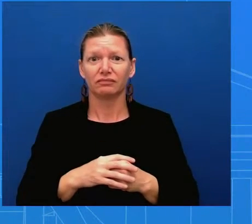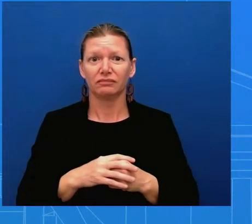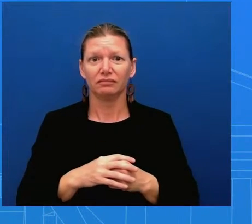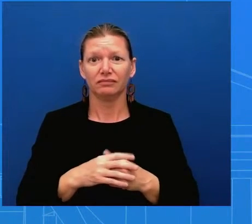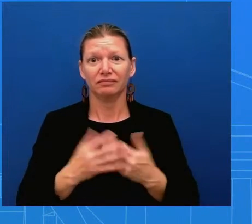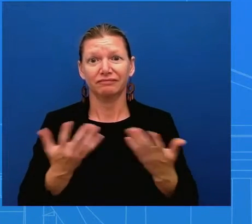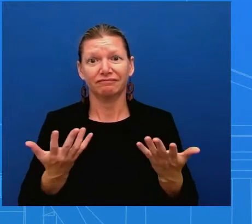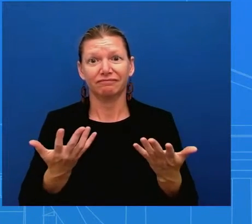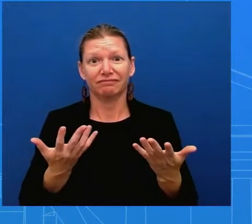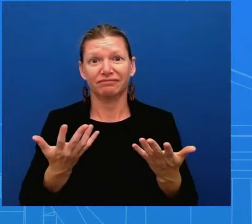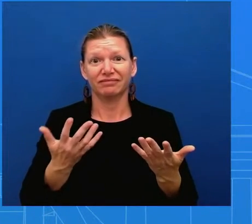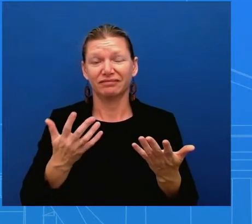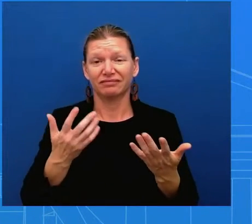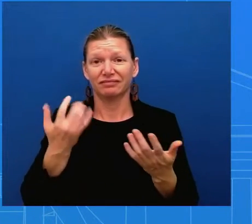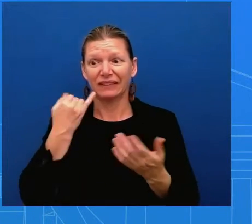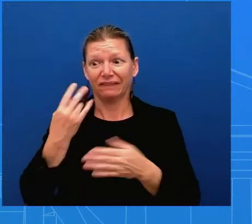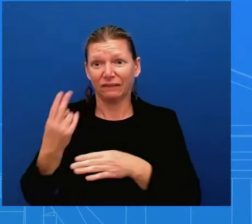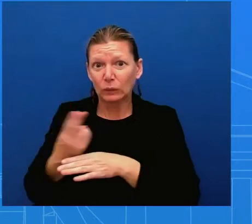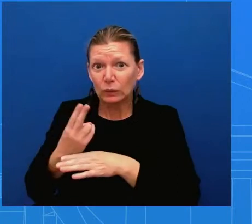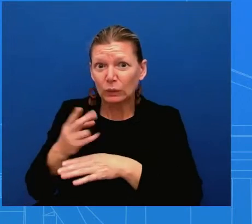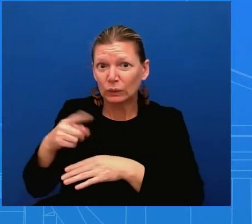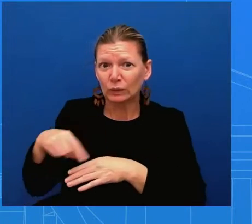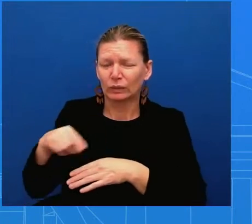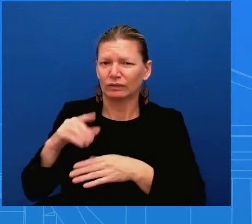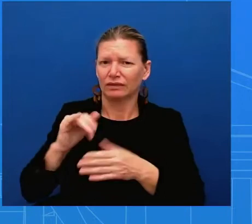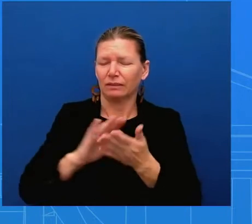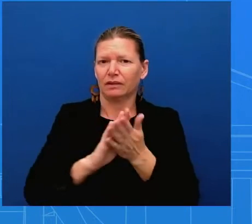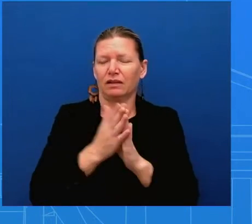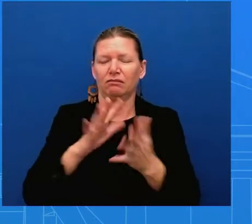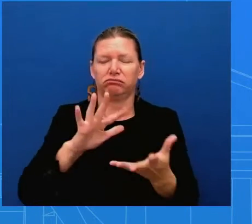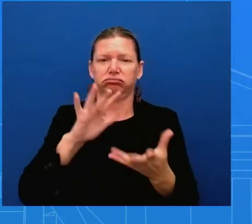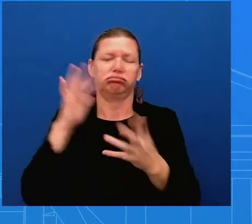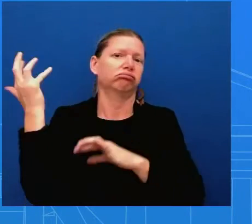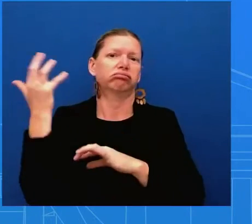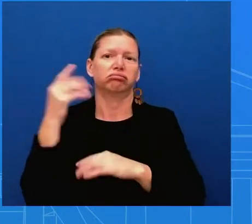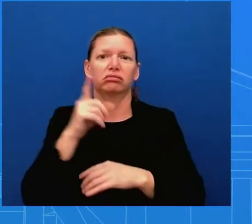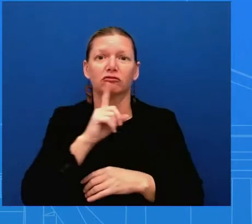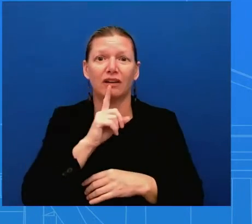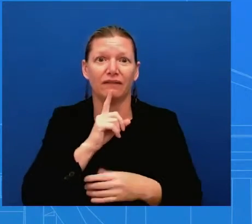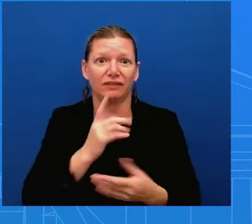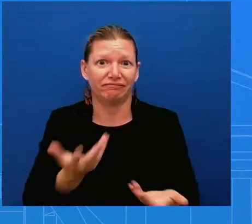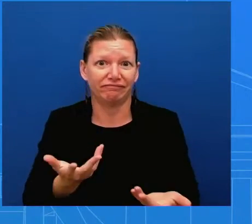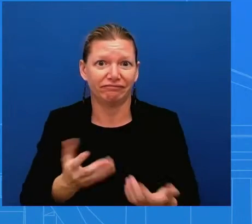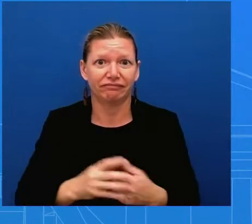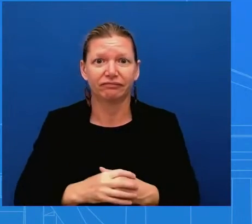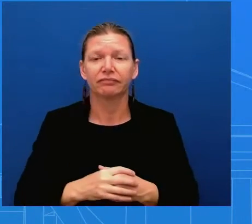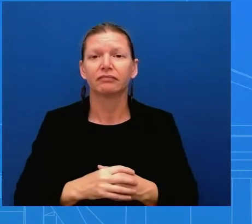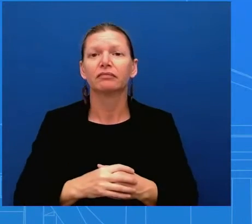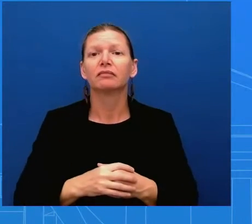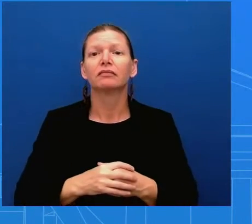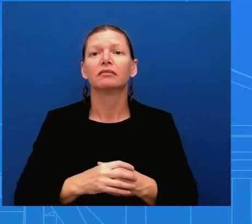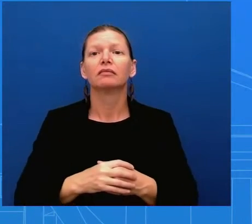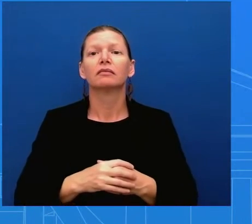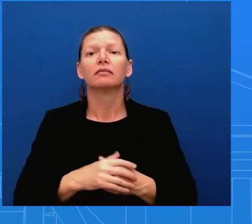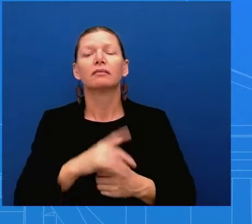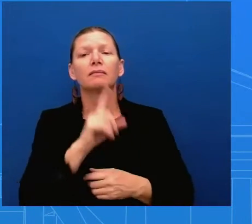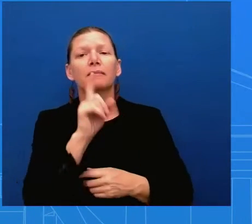Ms. Jean-Pierre: Okay. Go ahead. The Press: Thanks, Karine. Some recent polls -- and I know you've said the President doesn't govern looking at polls,